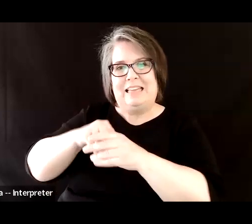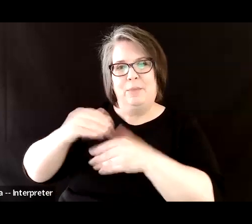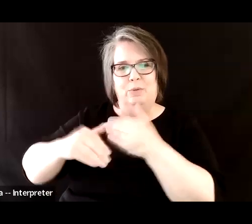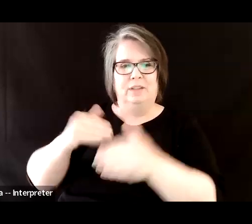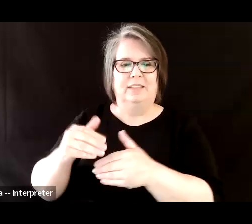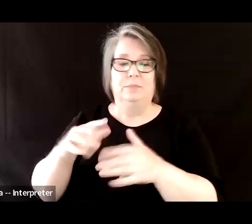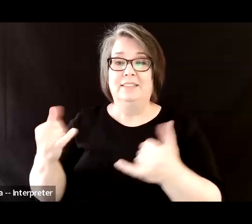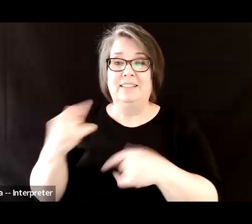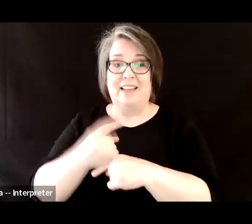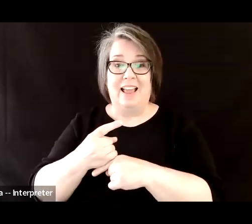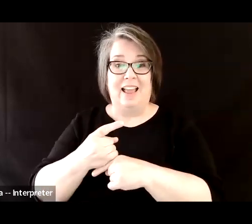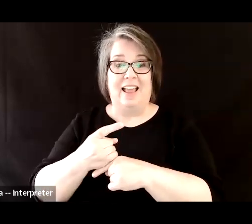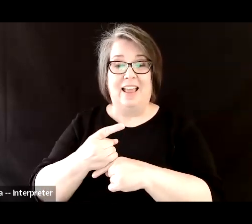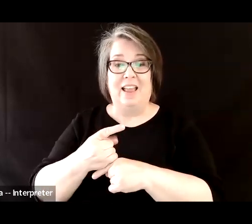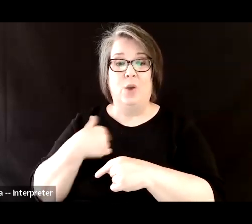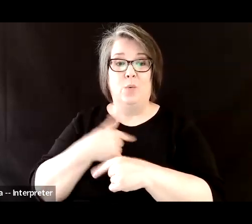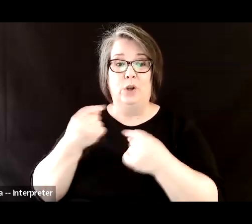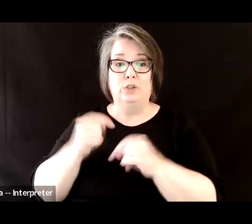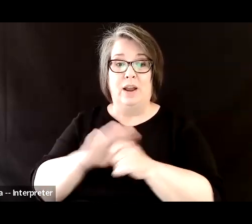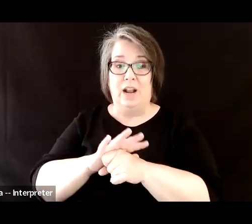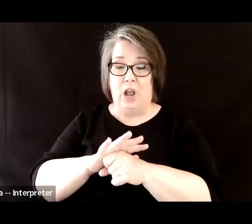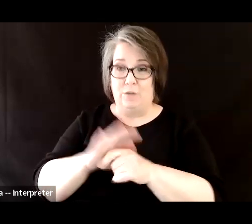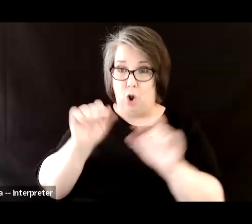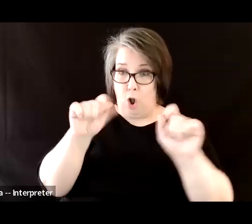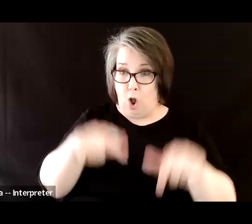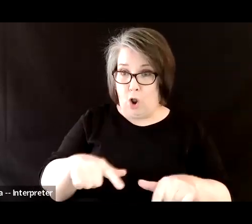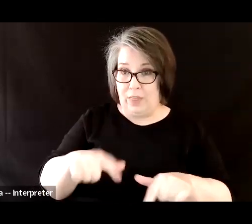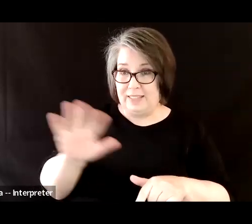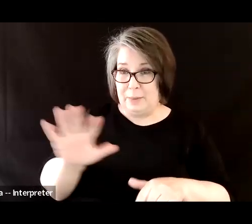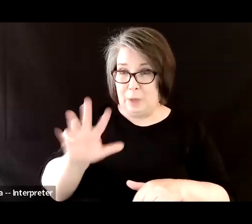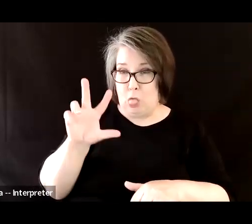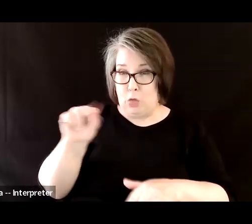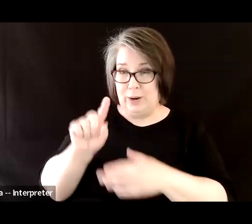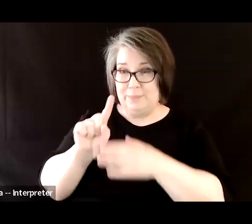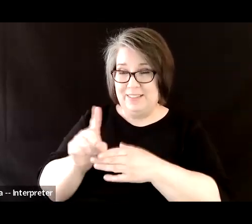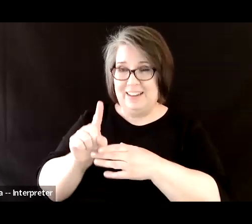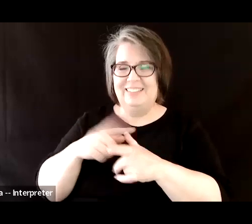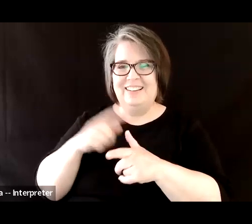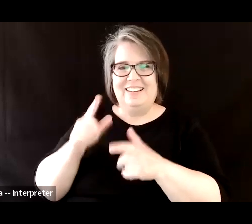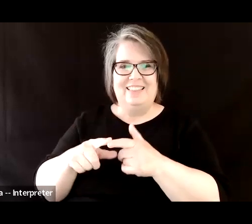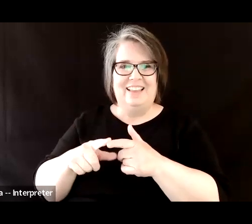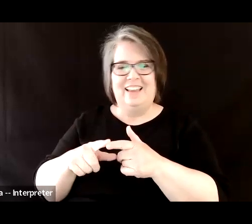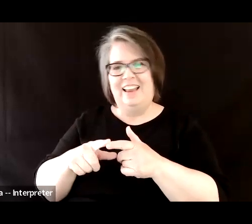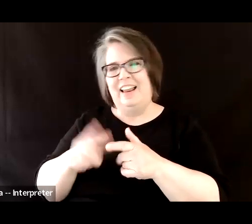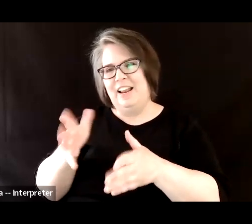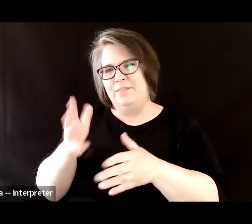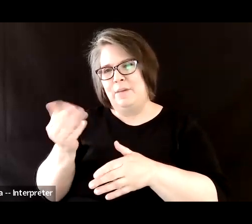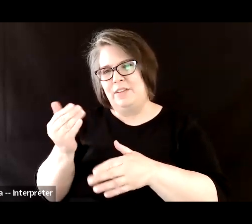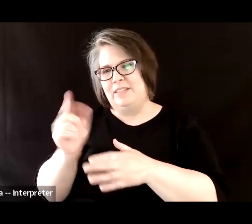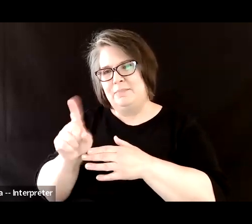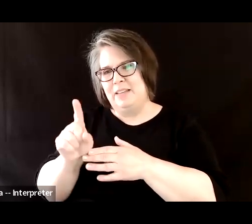Today, we are going to try to cover all of this stuff in about 30 minutes, and then we will leave 15 or so for Q&A.